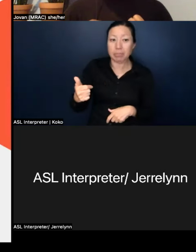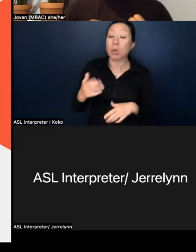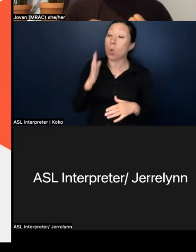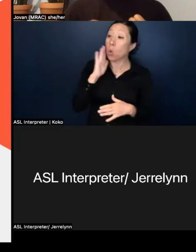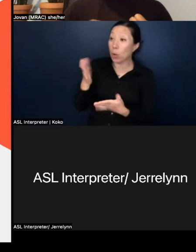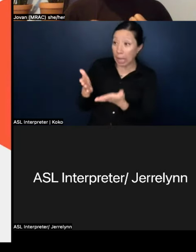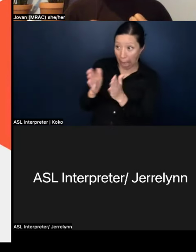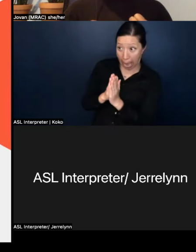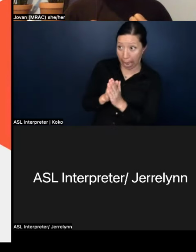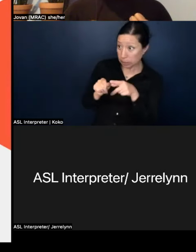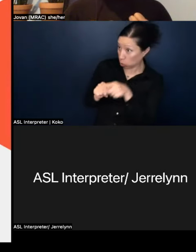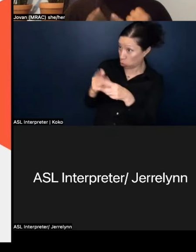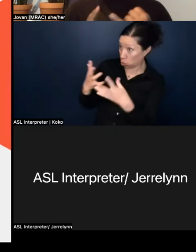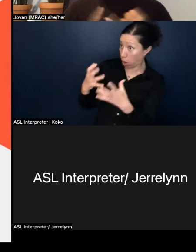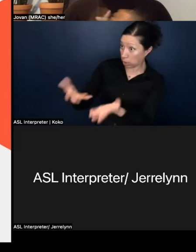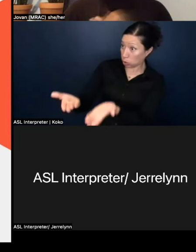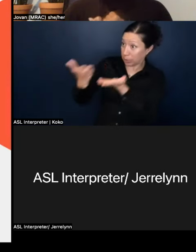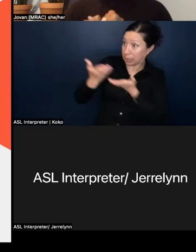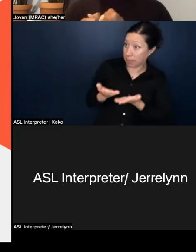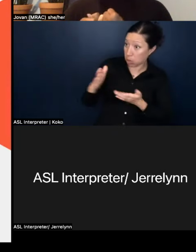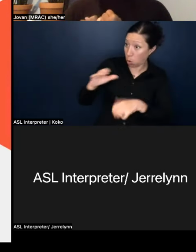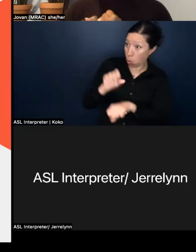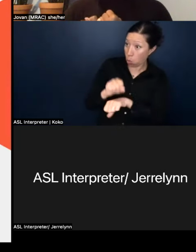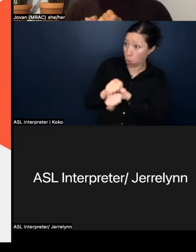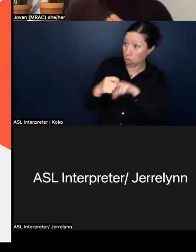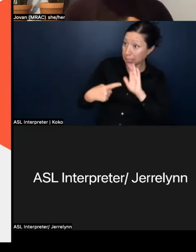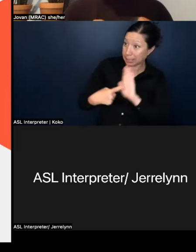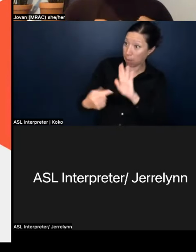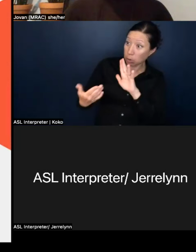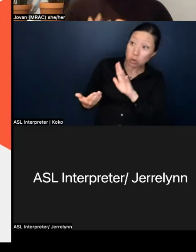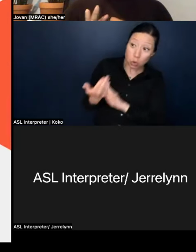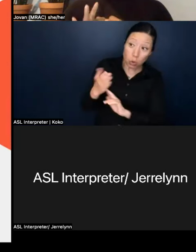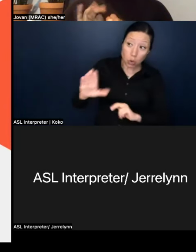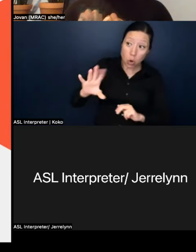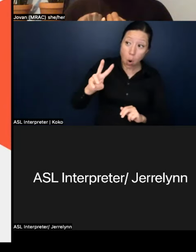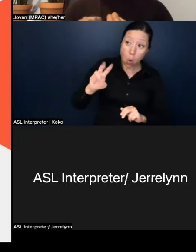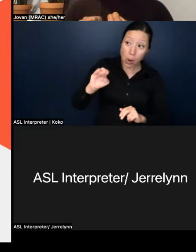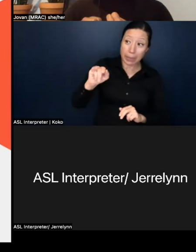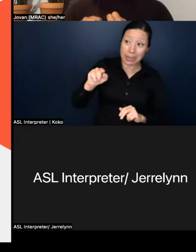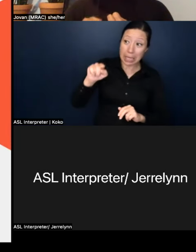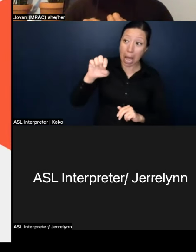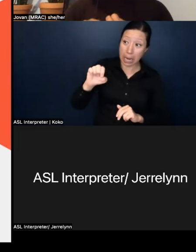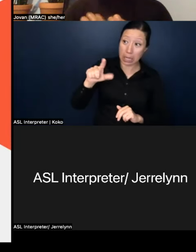your work samples through your website link, or do you want to upload?"